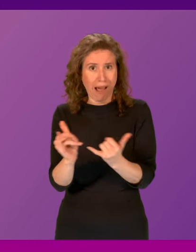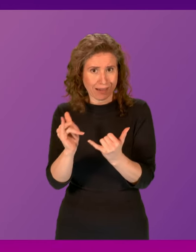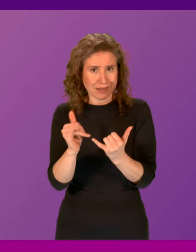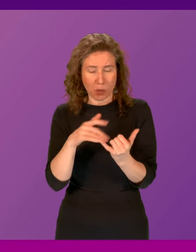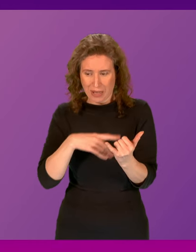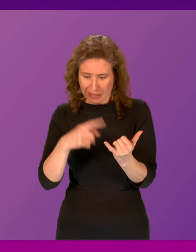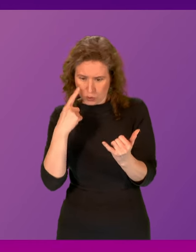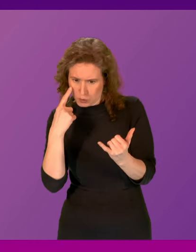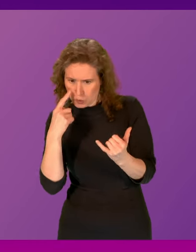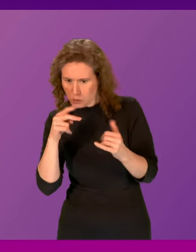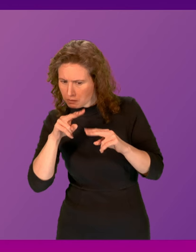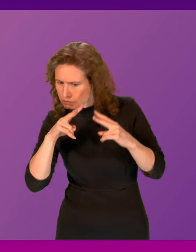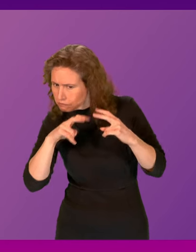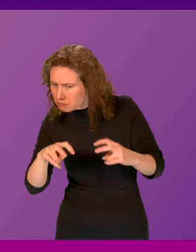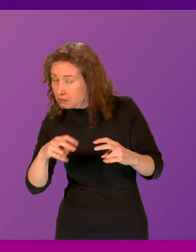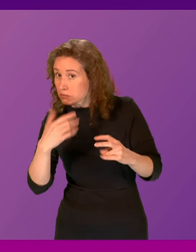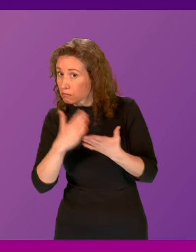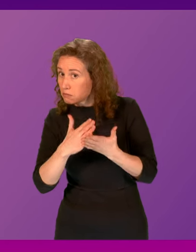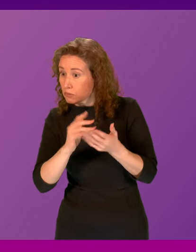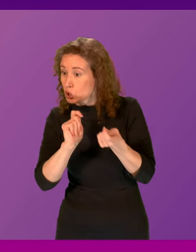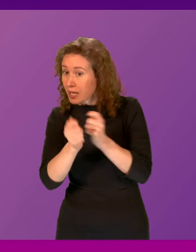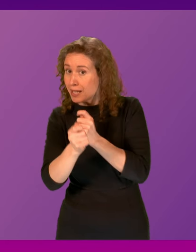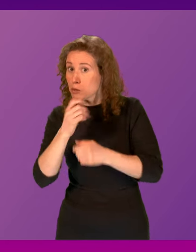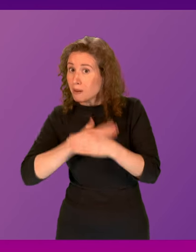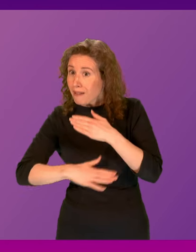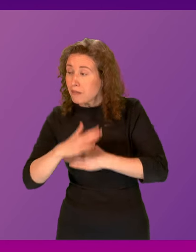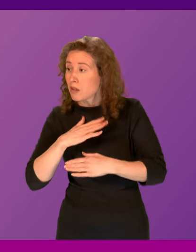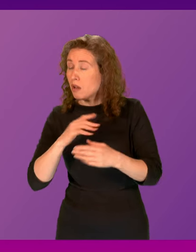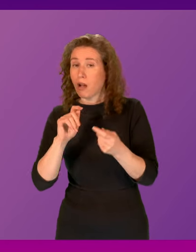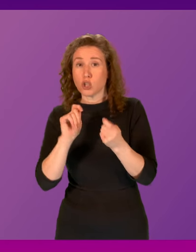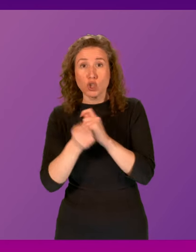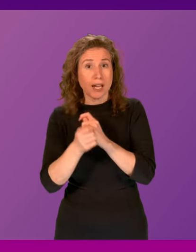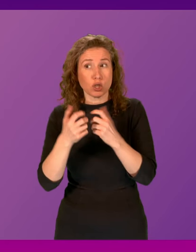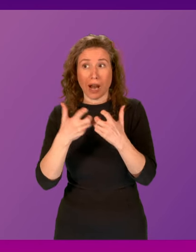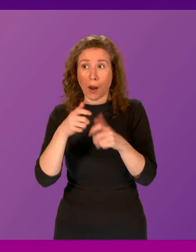are seeing that modal shift, and to examine the data on how much the pilot helps people